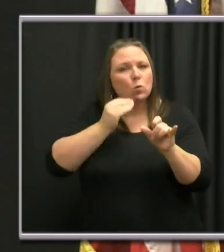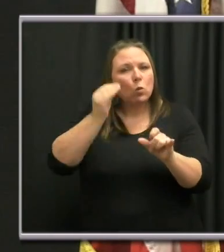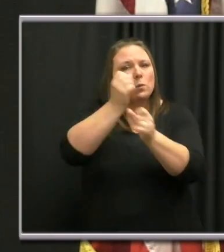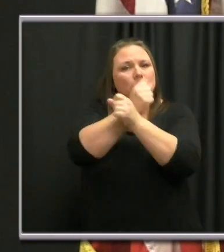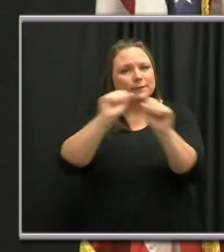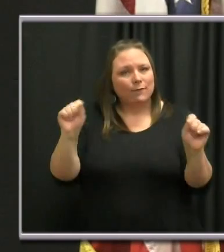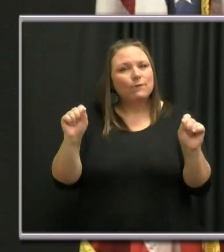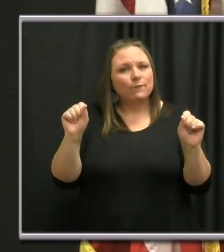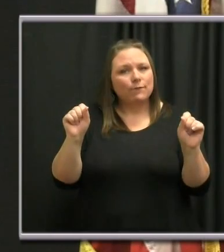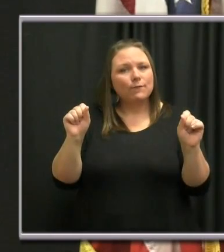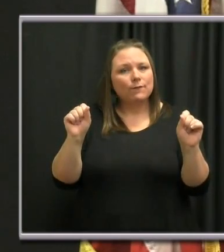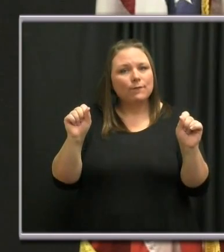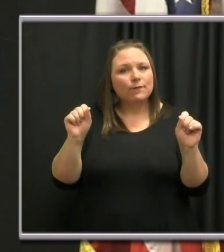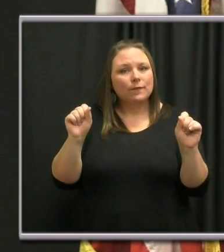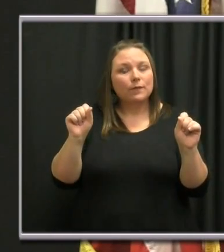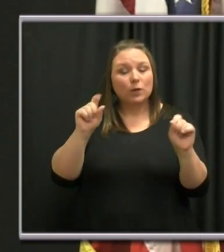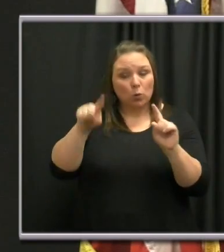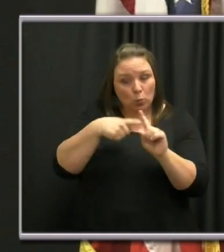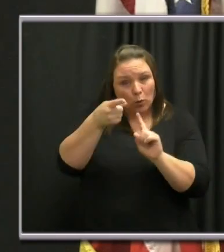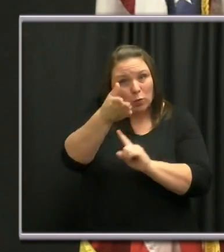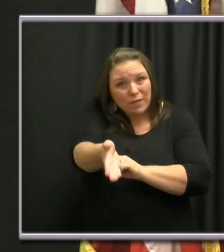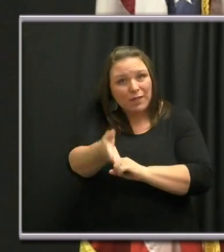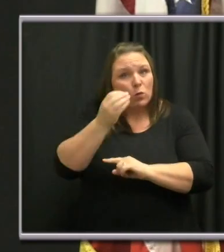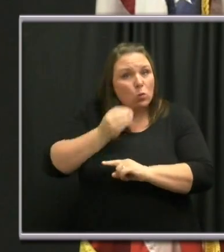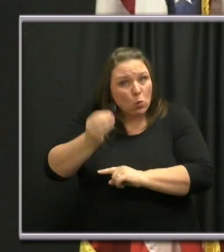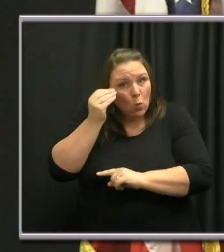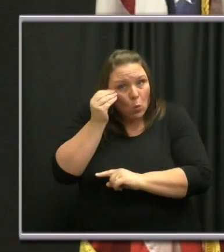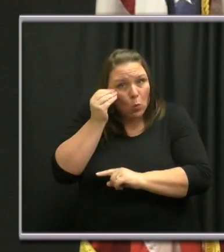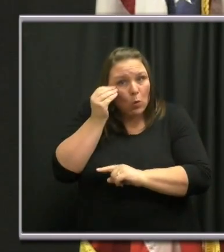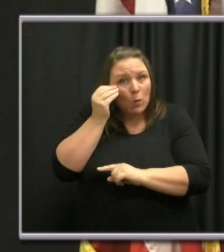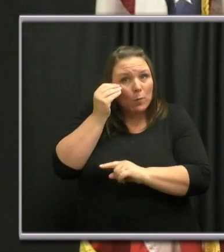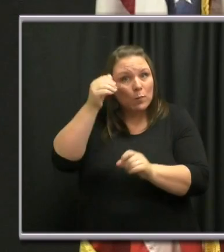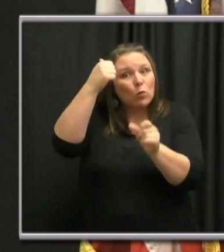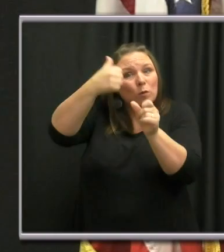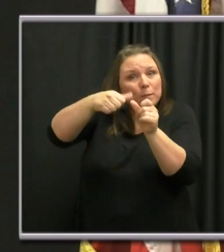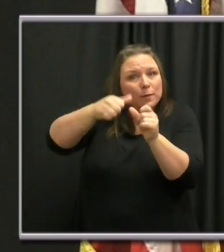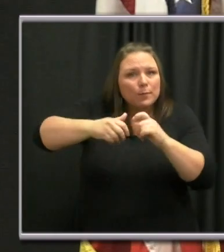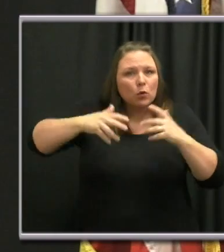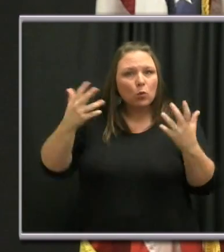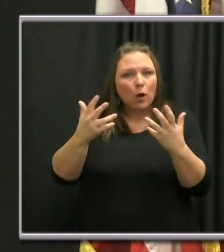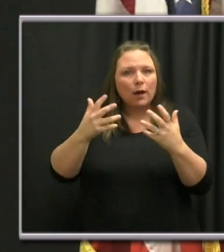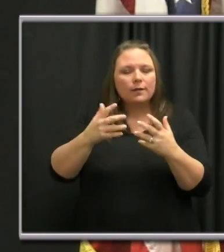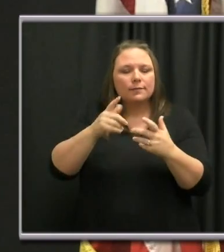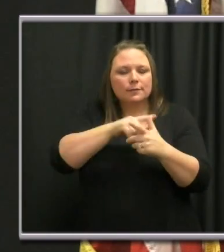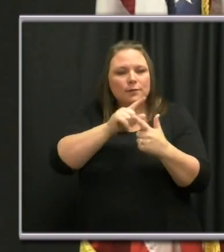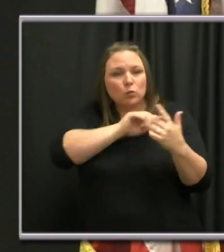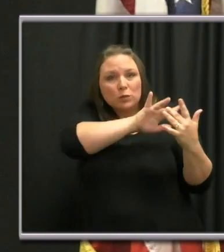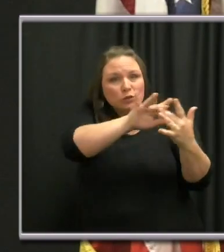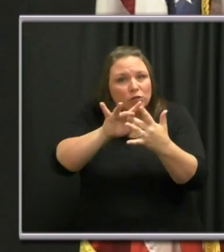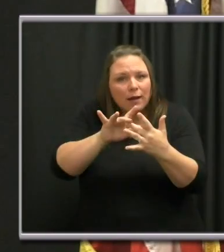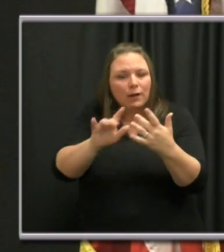FAITHFUL BY STAYING SAFER AT